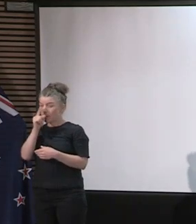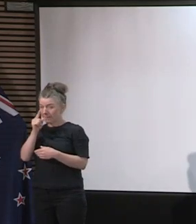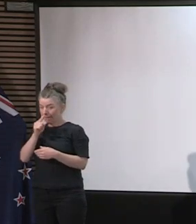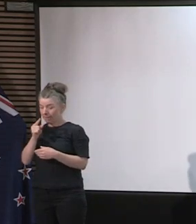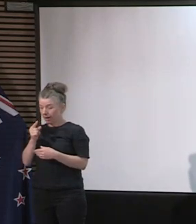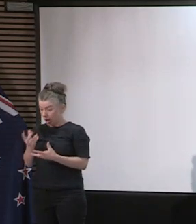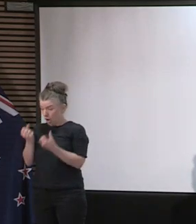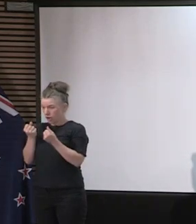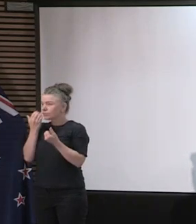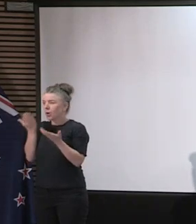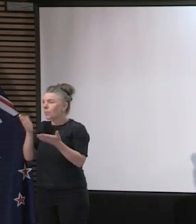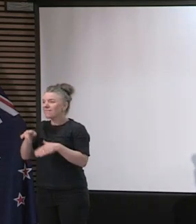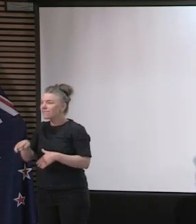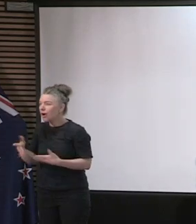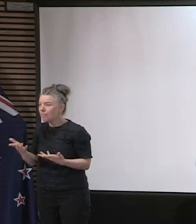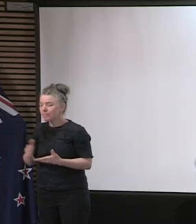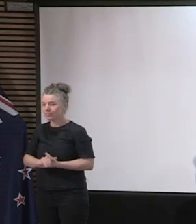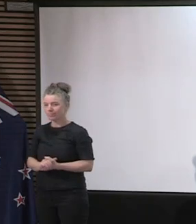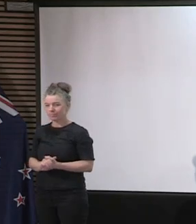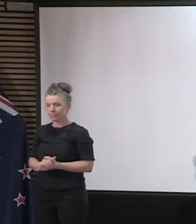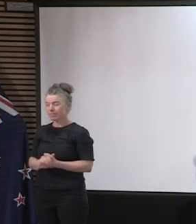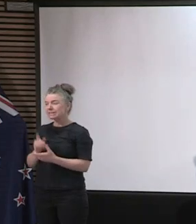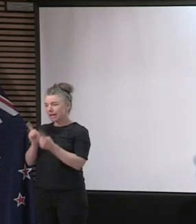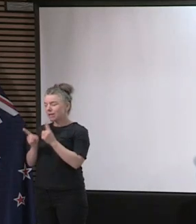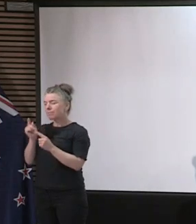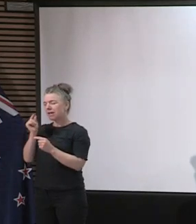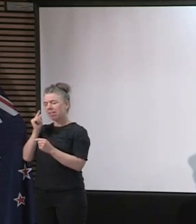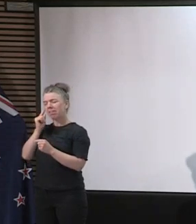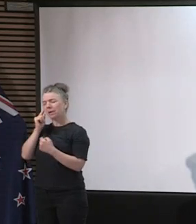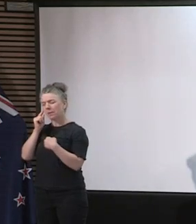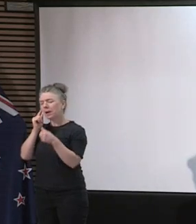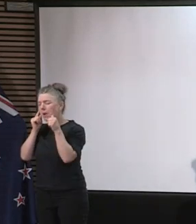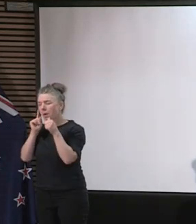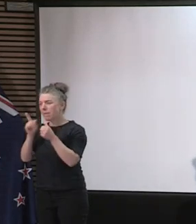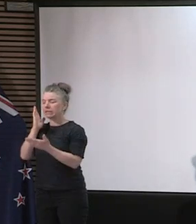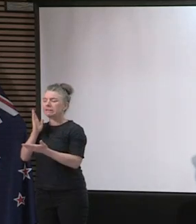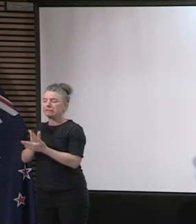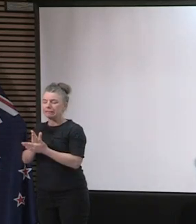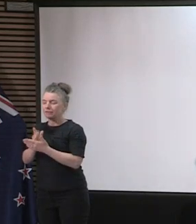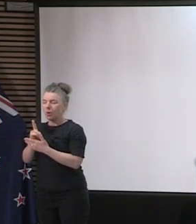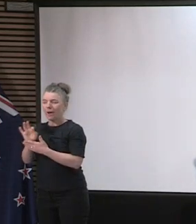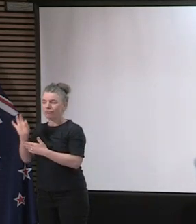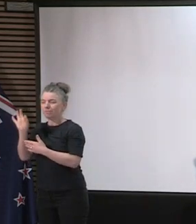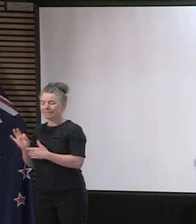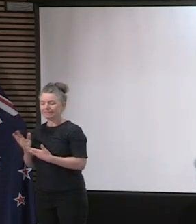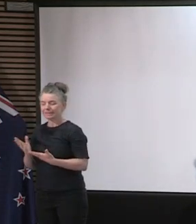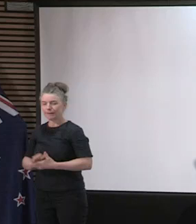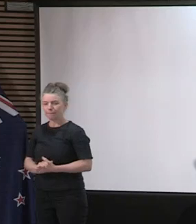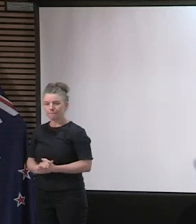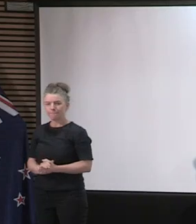moment, actually just a small handful really in recent times, and even then you get a lint of what may have